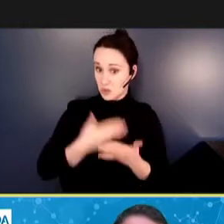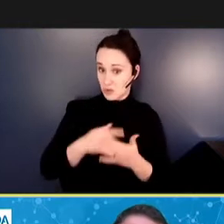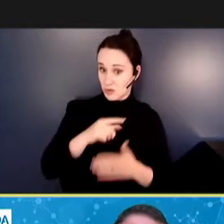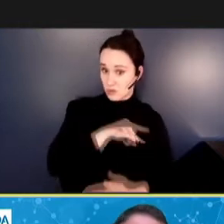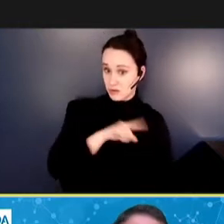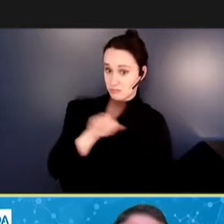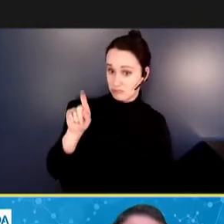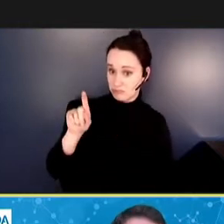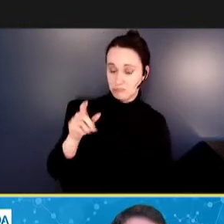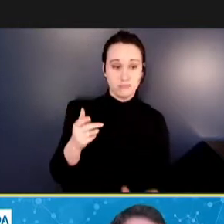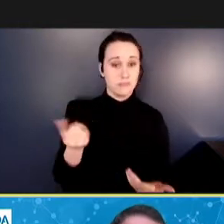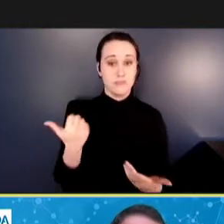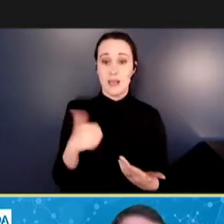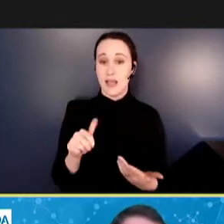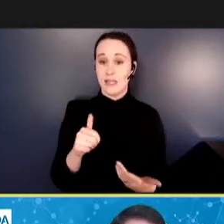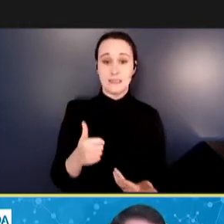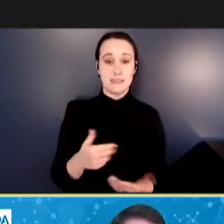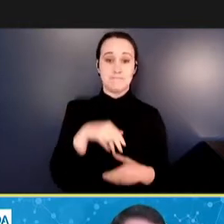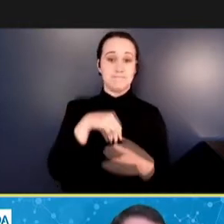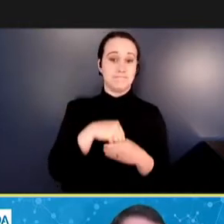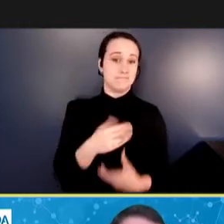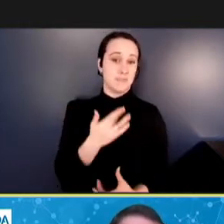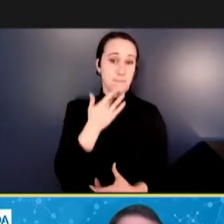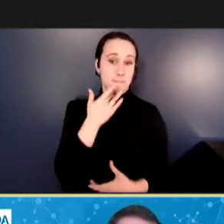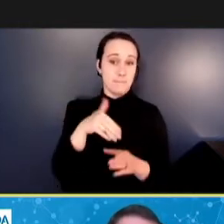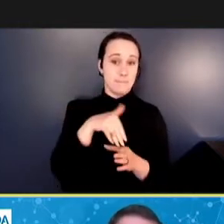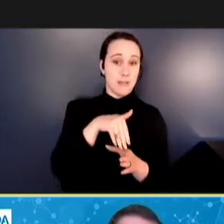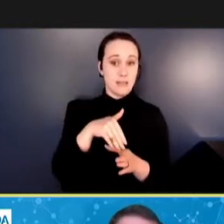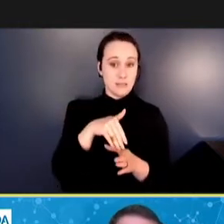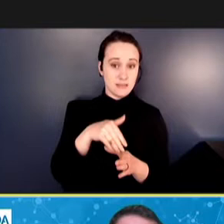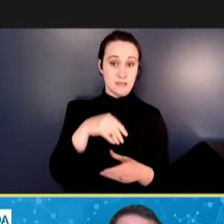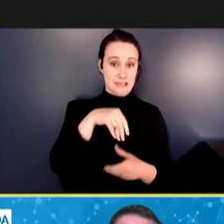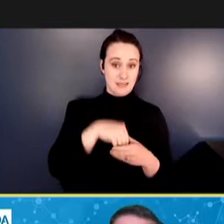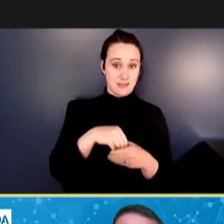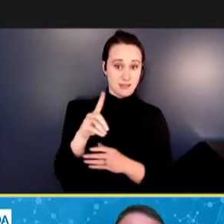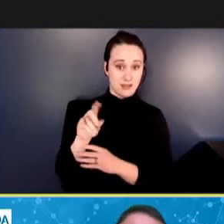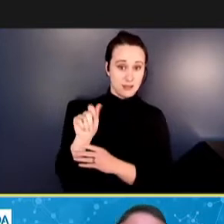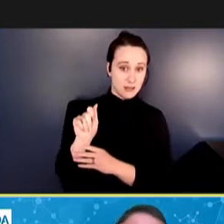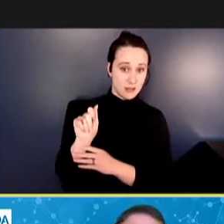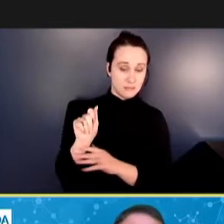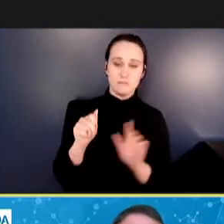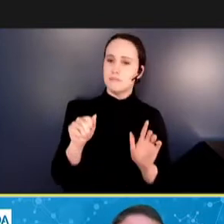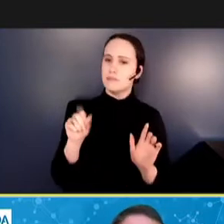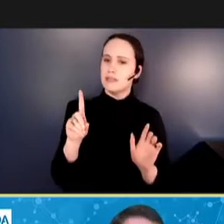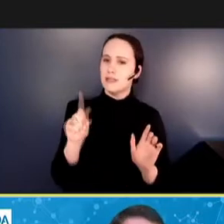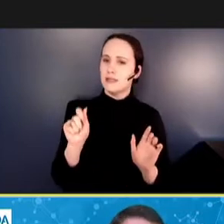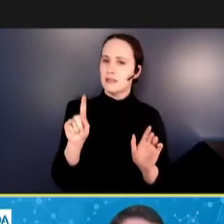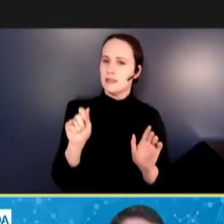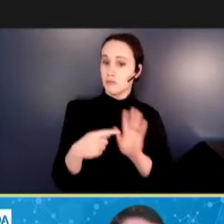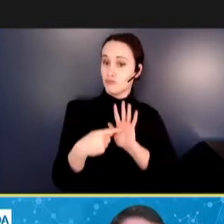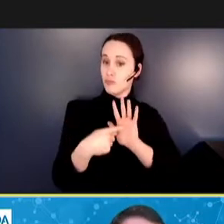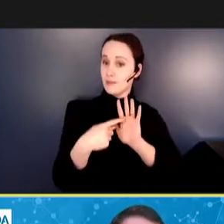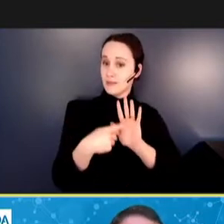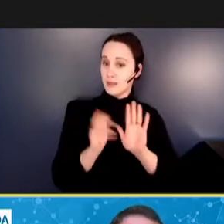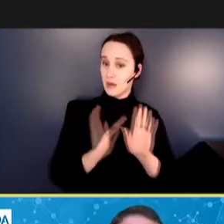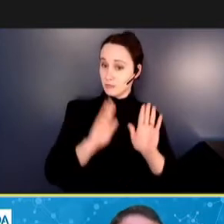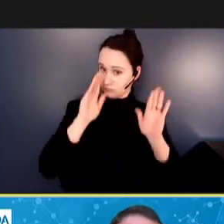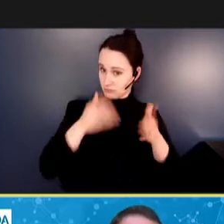any inherent biases within the data? Is the data representative of the intended population? With